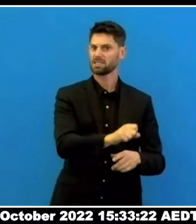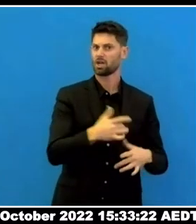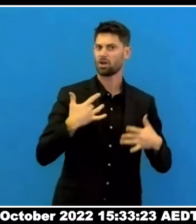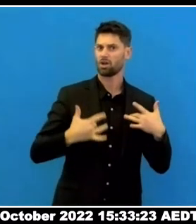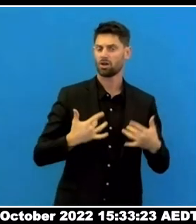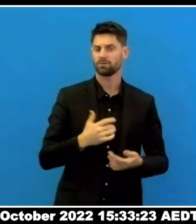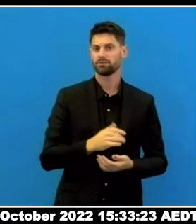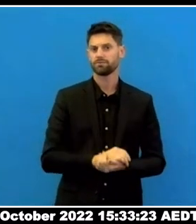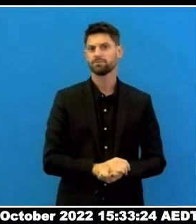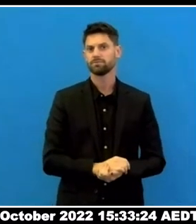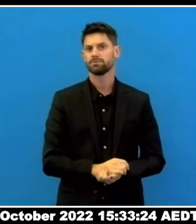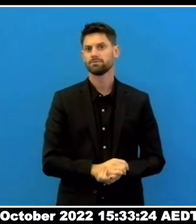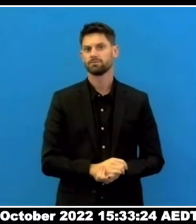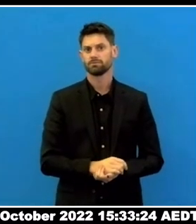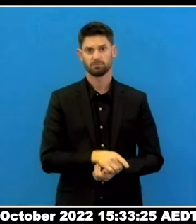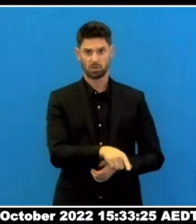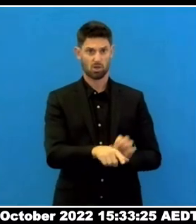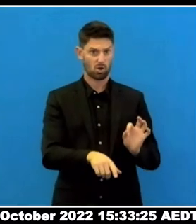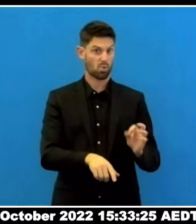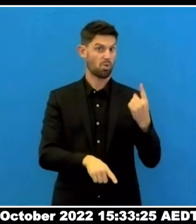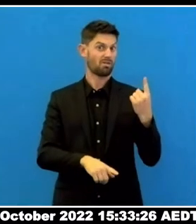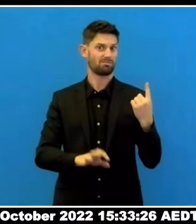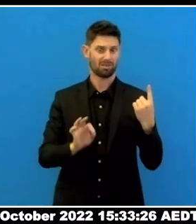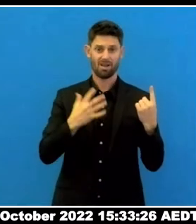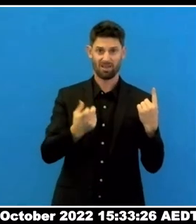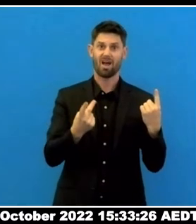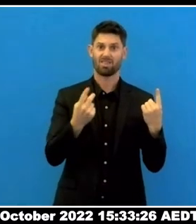He was one of many, many others I saw.